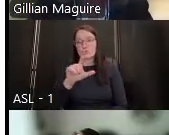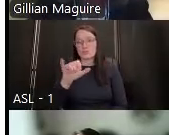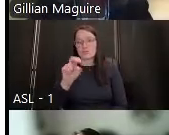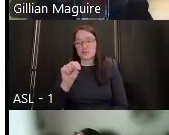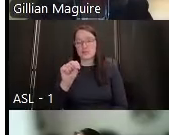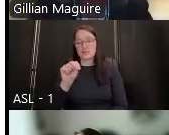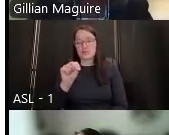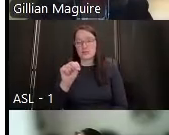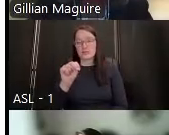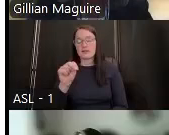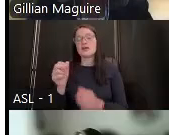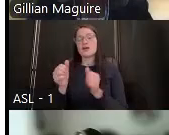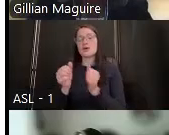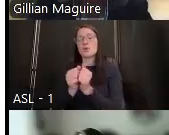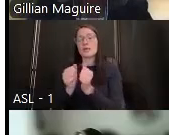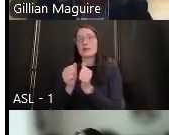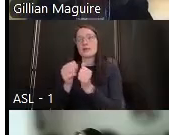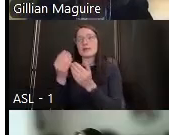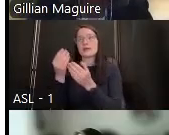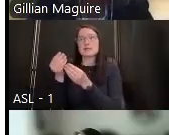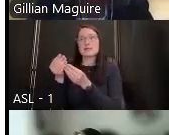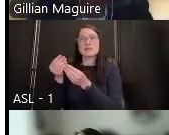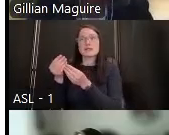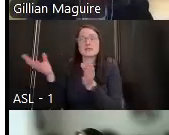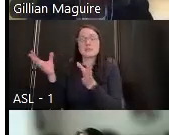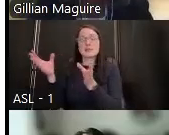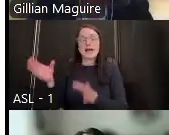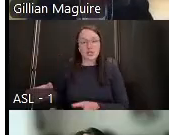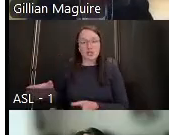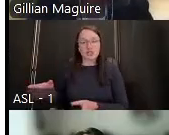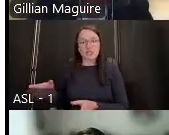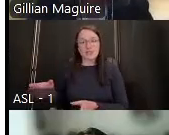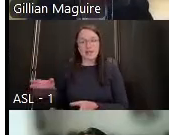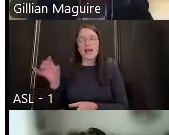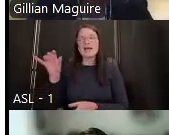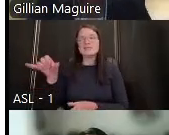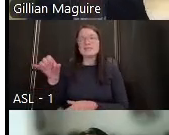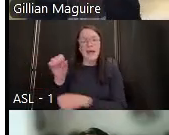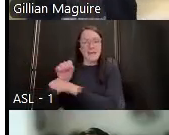is that a combination of employers on record? Um, a percent that are Microsoft employees versus the